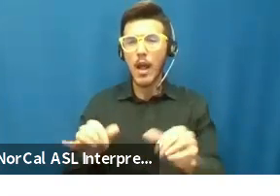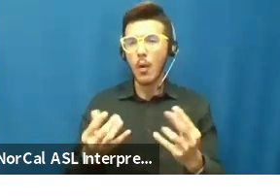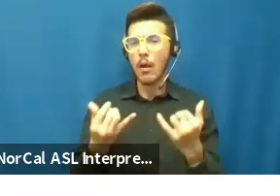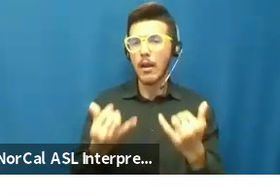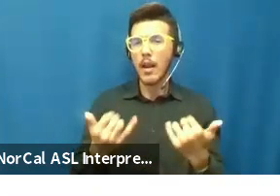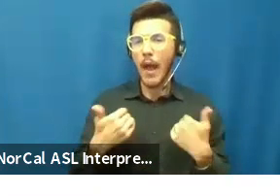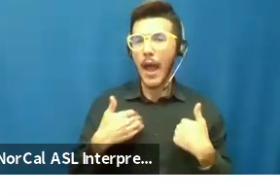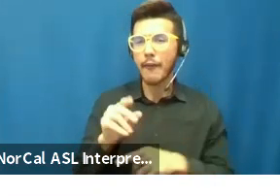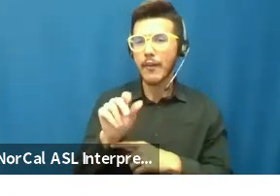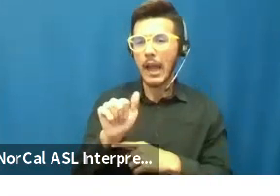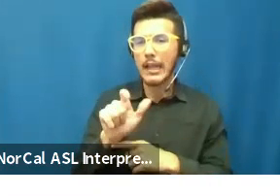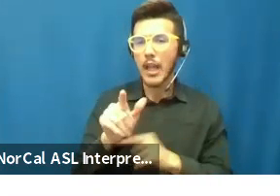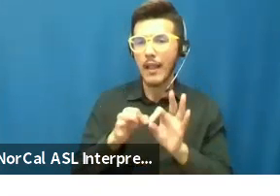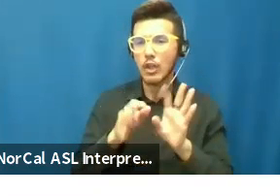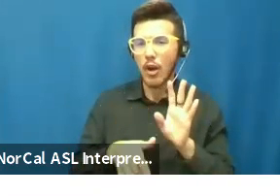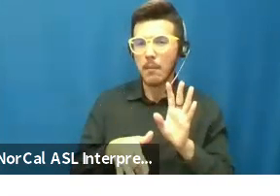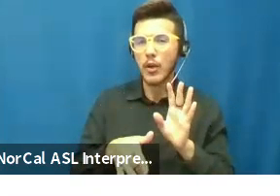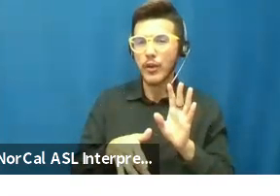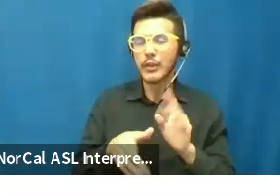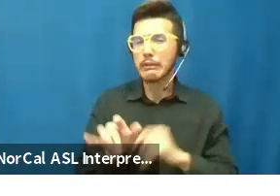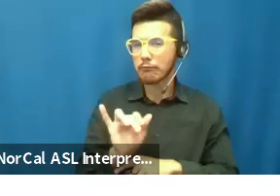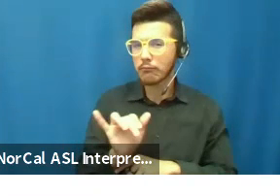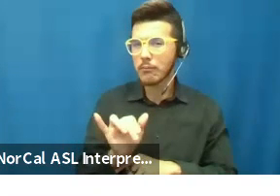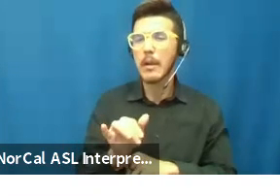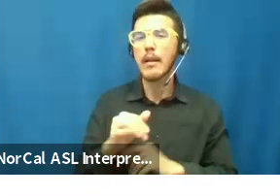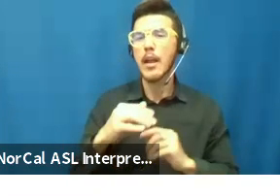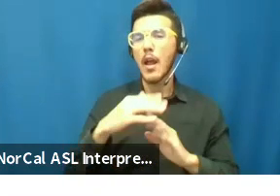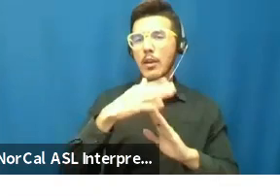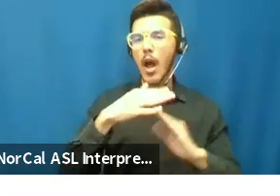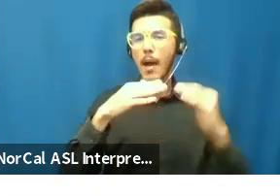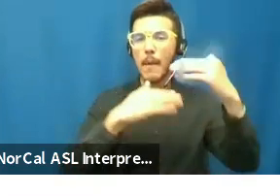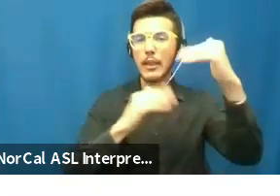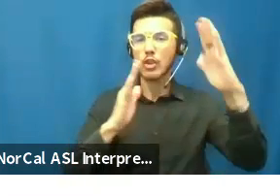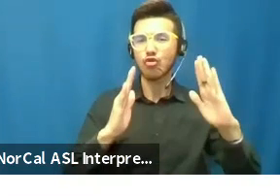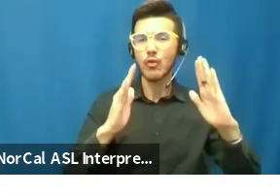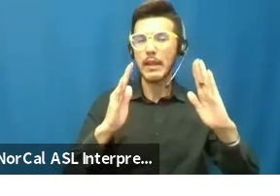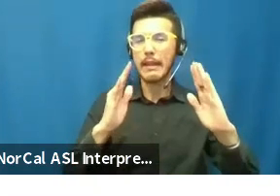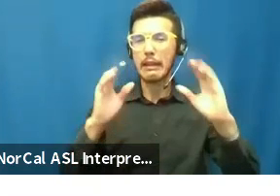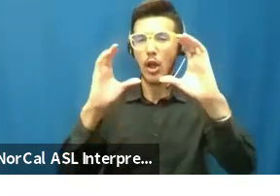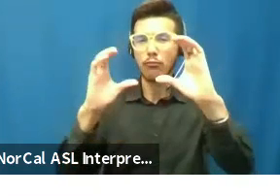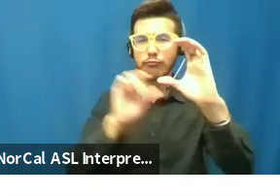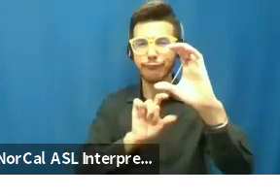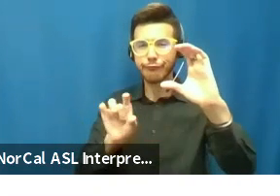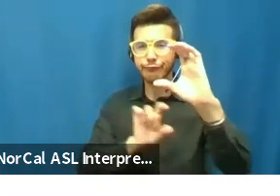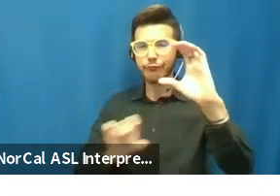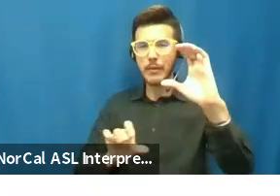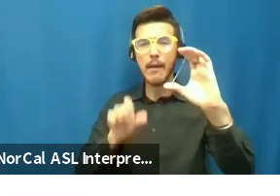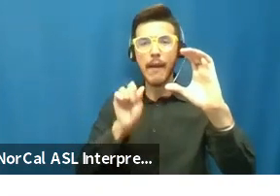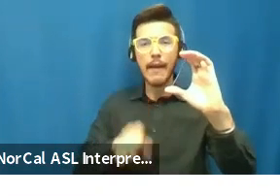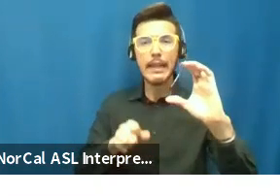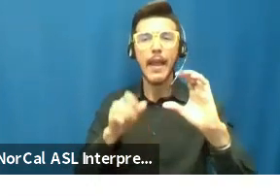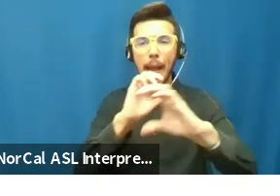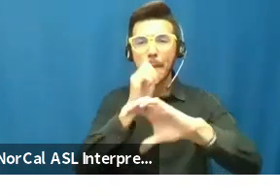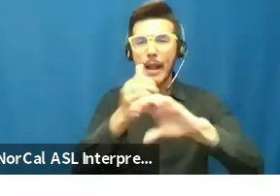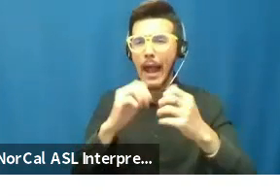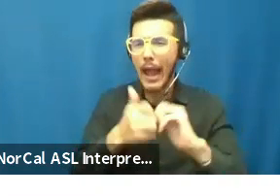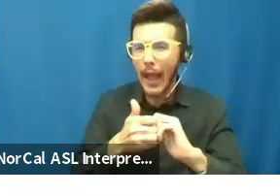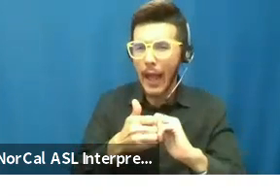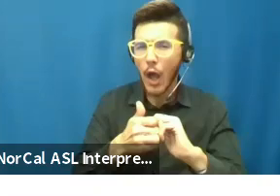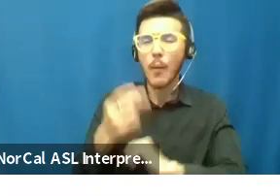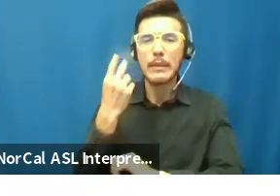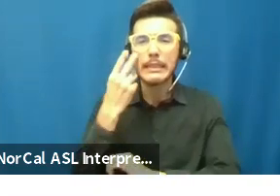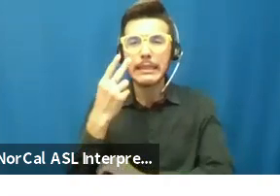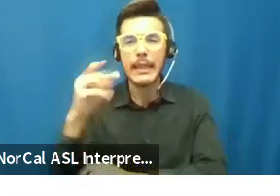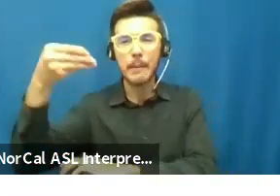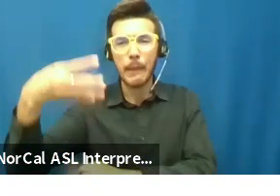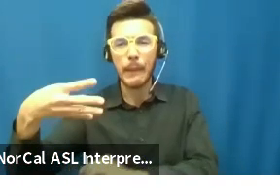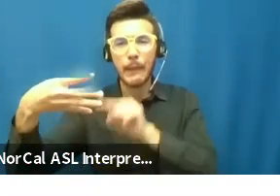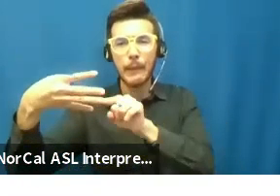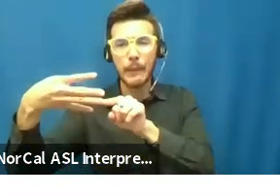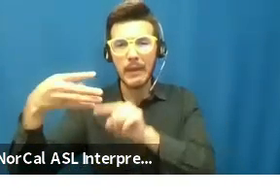the screen. You can choose to position that differently by choosing the view options.